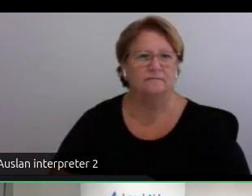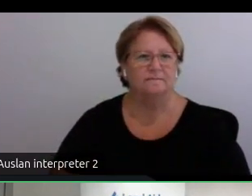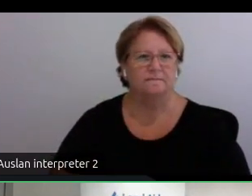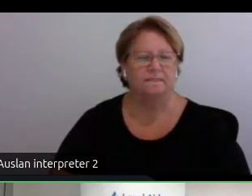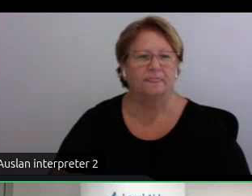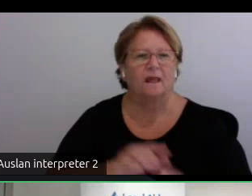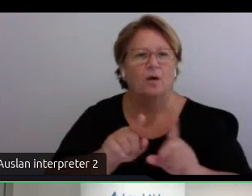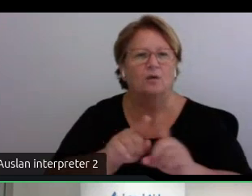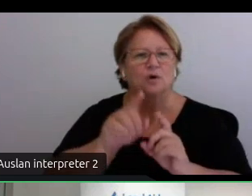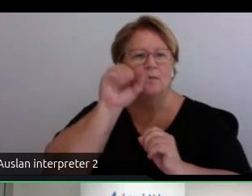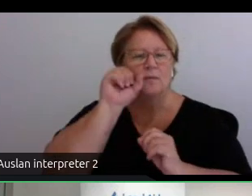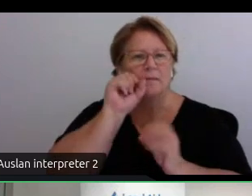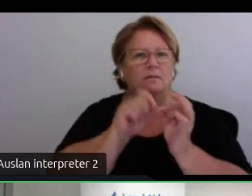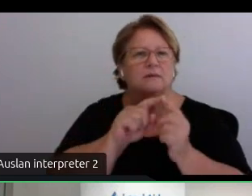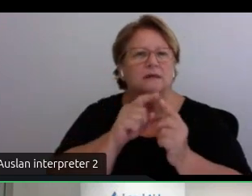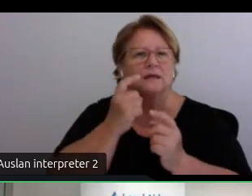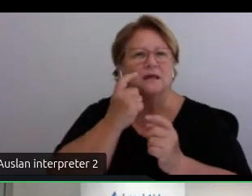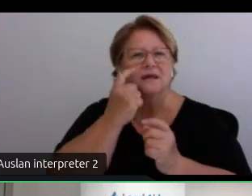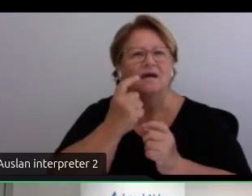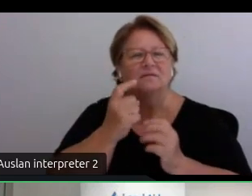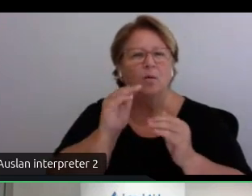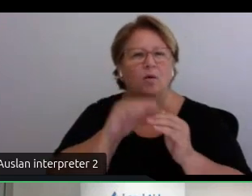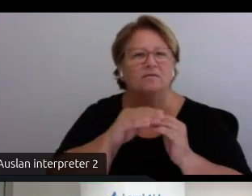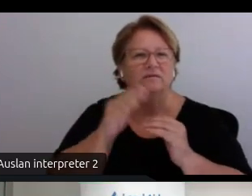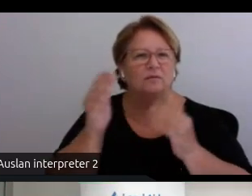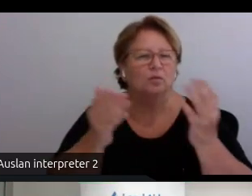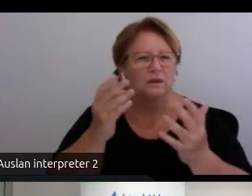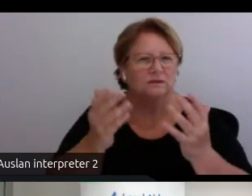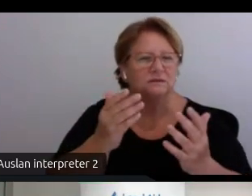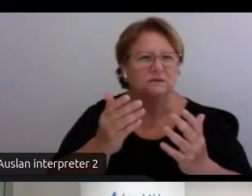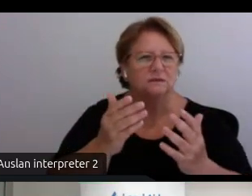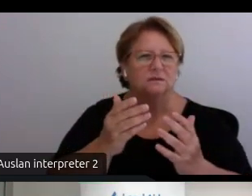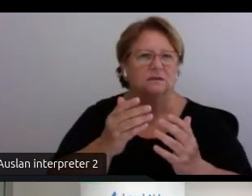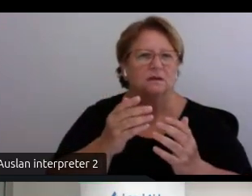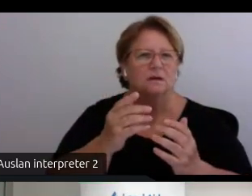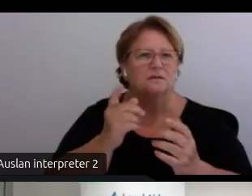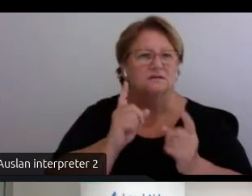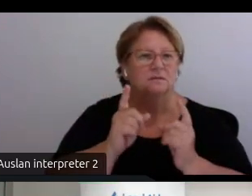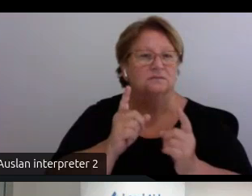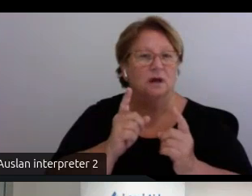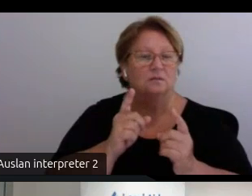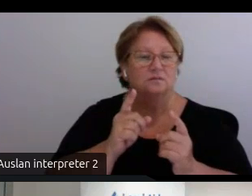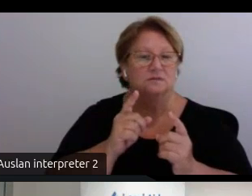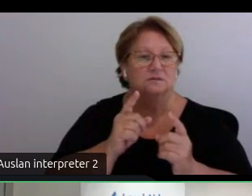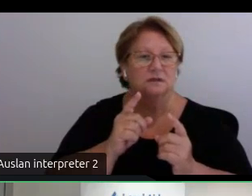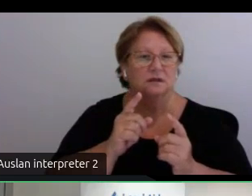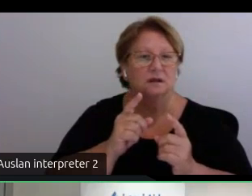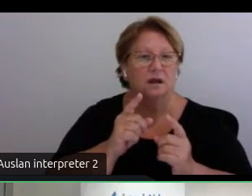you look at reports about wind and insurance and insurance contacts. Sometimes those wind readings